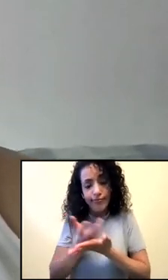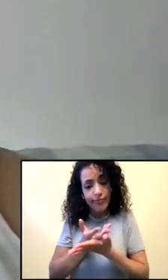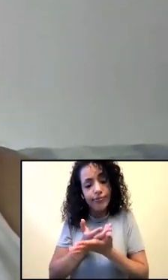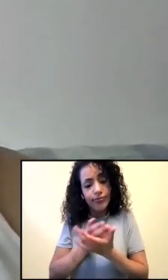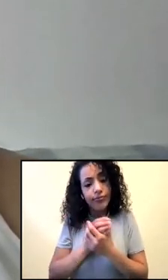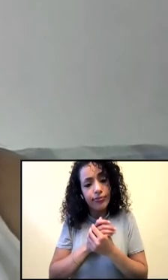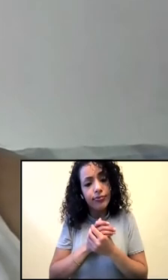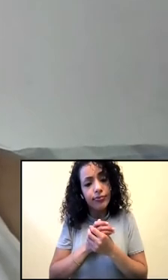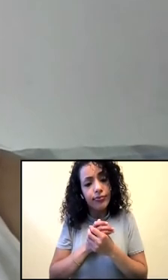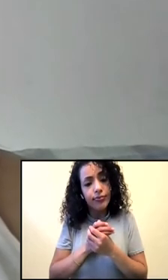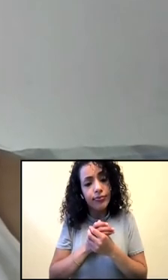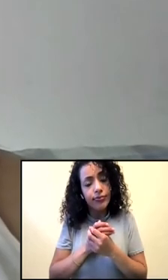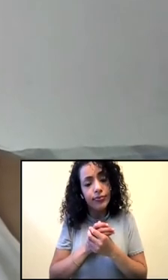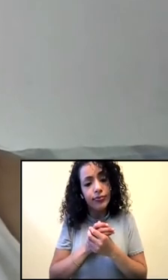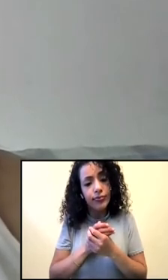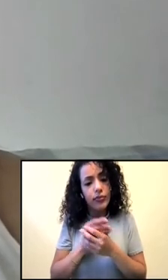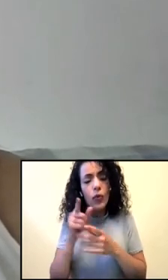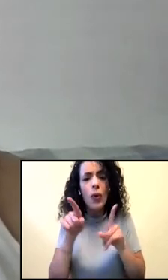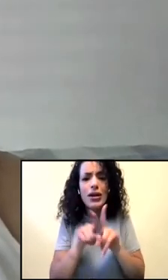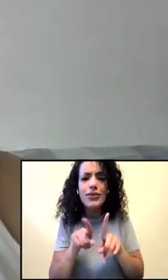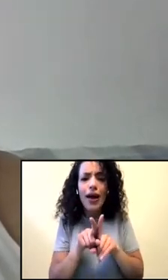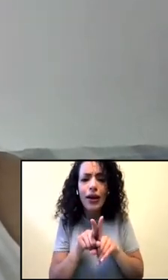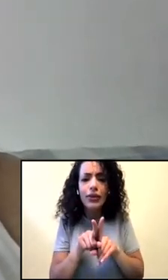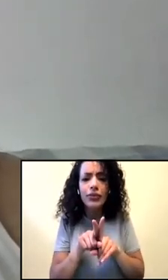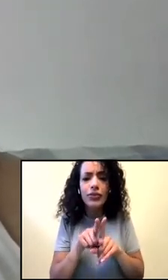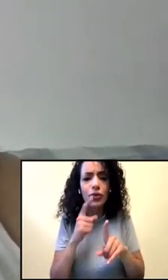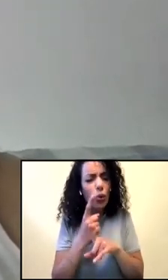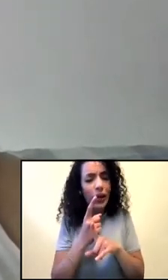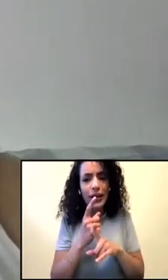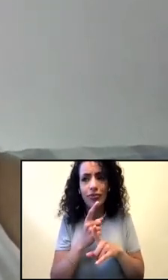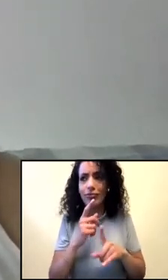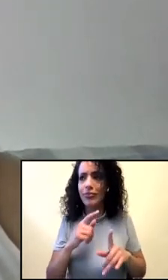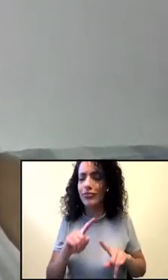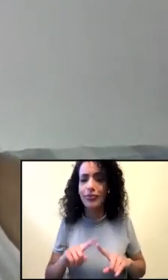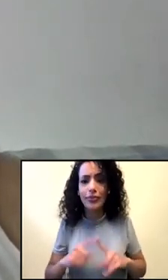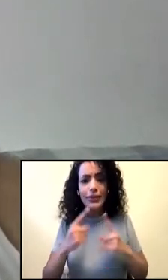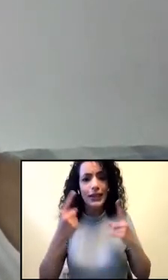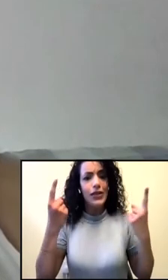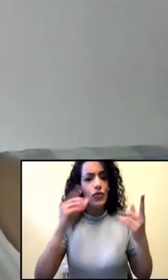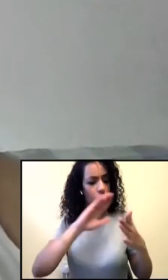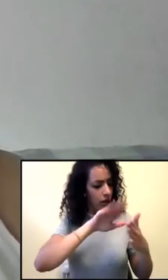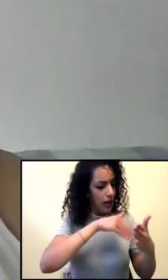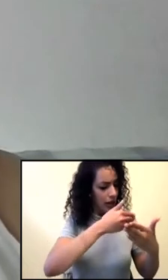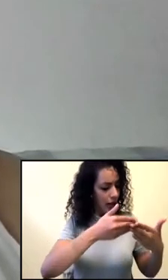it was almost like we were speaking a different language. Because some of the things they were